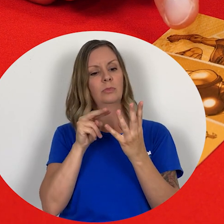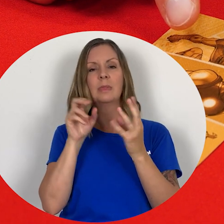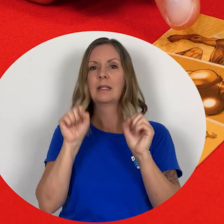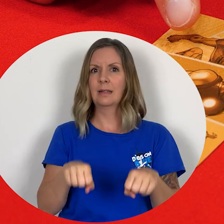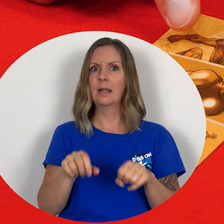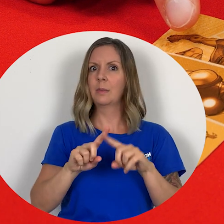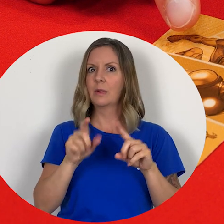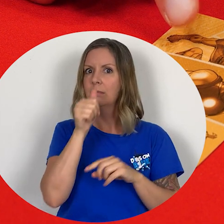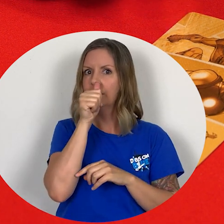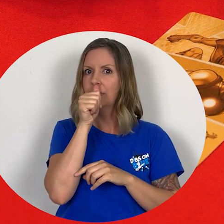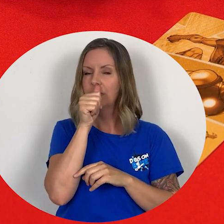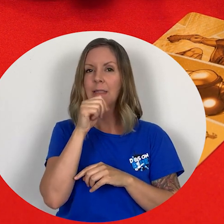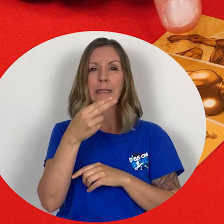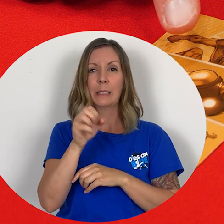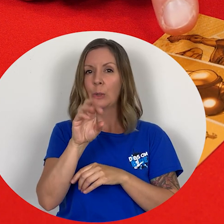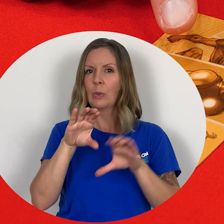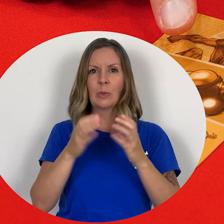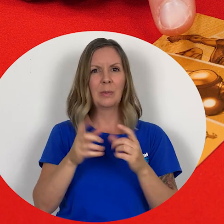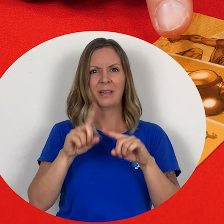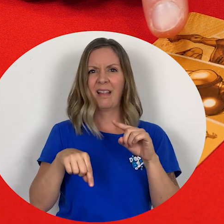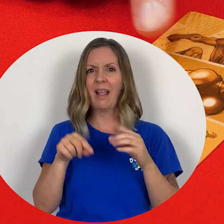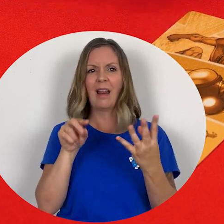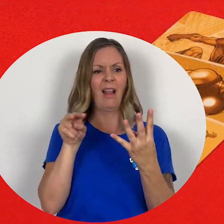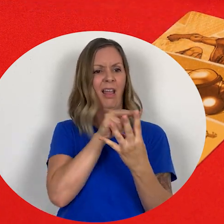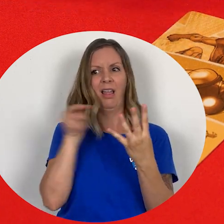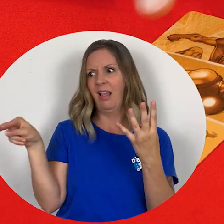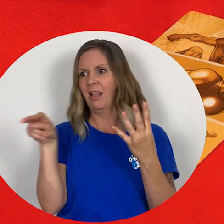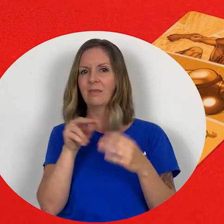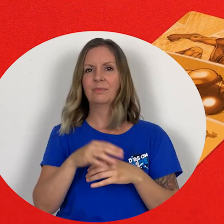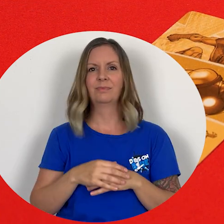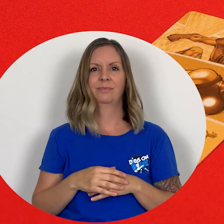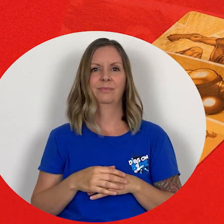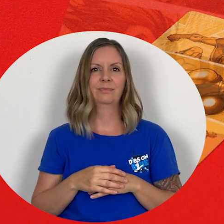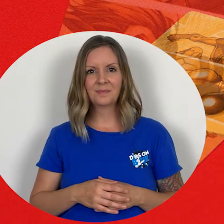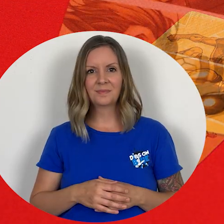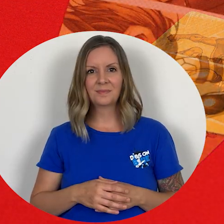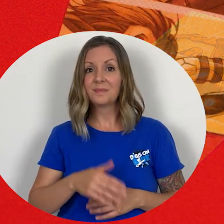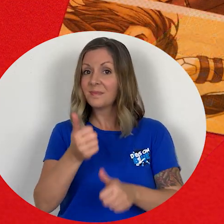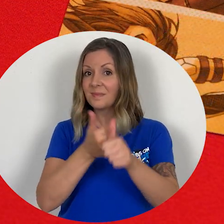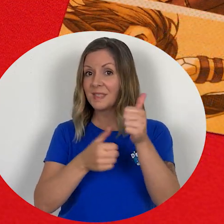are on the same team, their cards must be kept secret from each other. Also give each